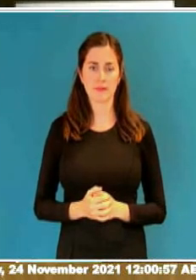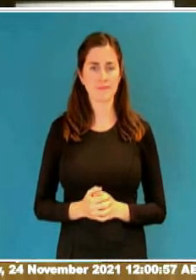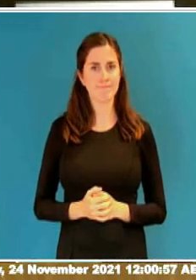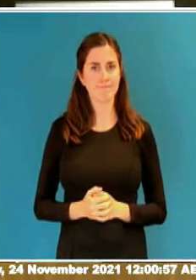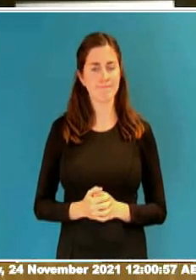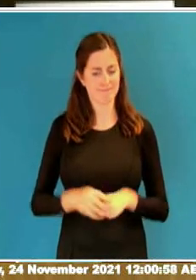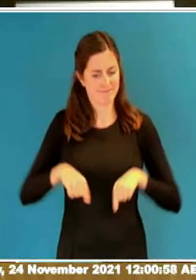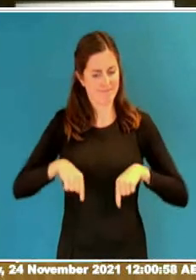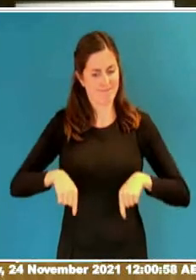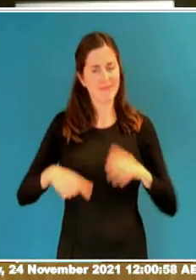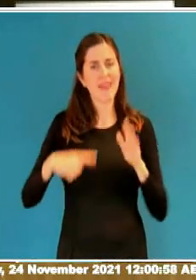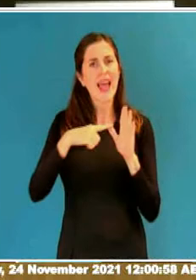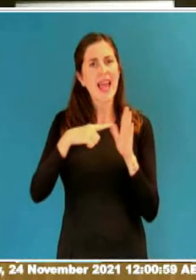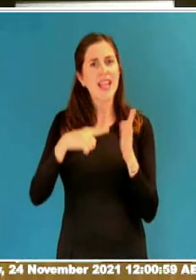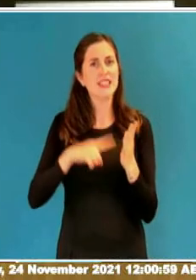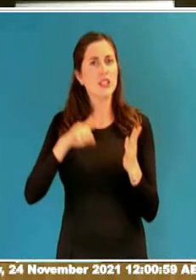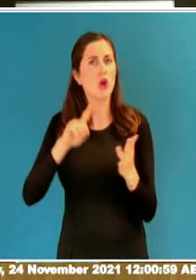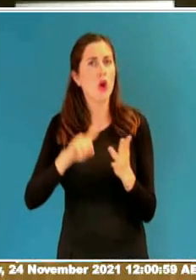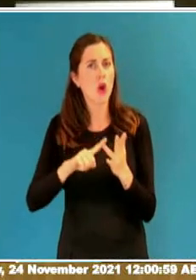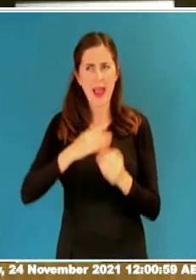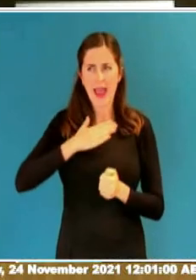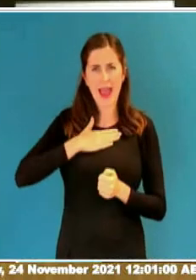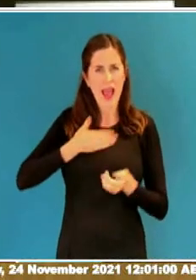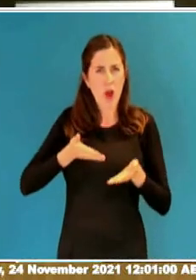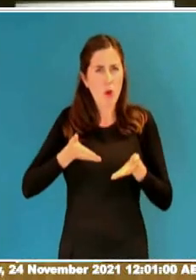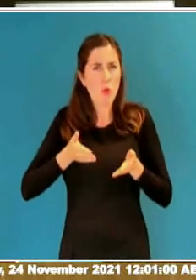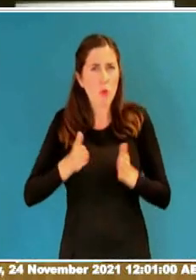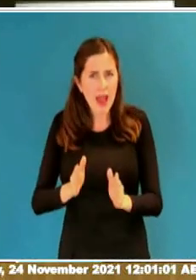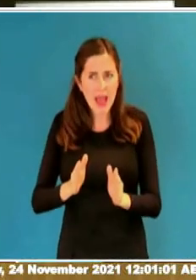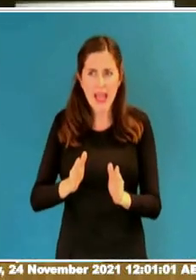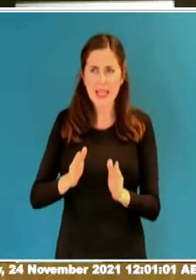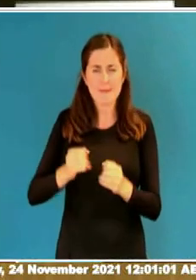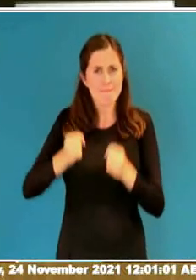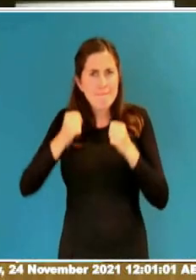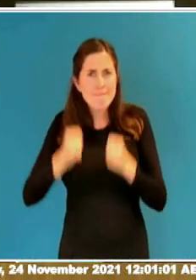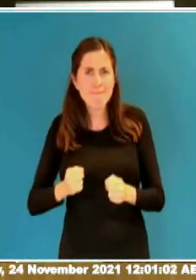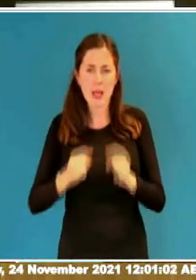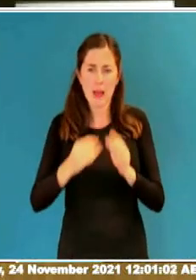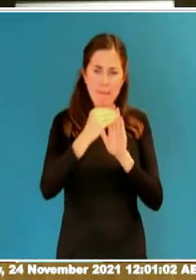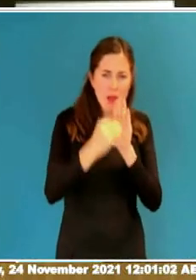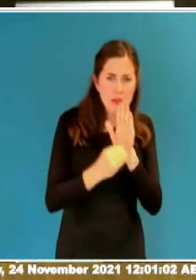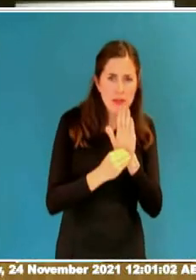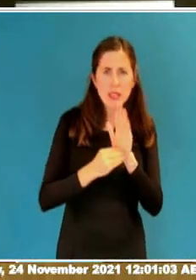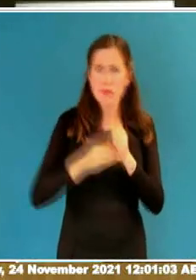process driven approach to reasonable adjustment, but looking at individuals and